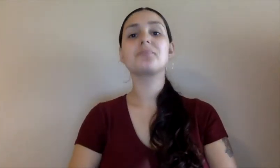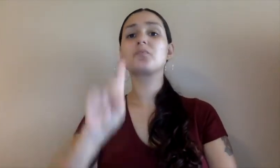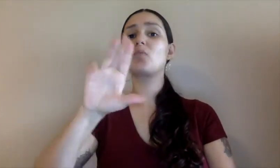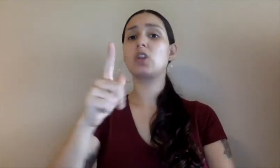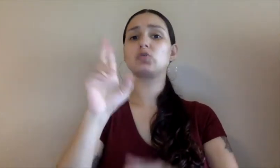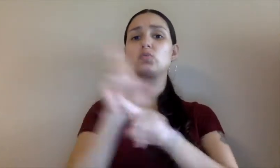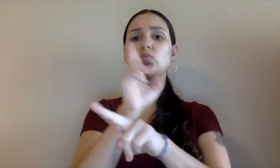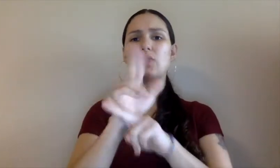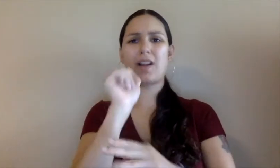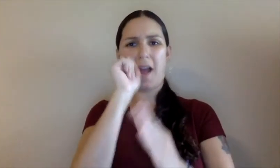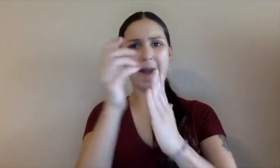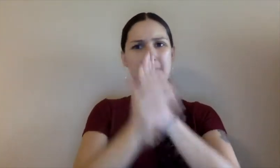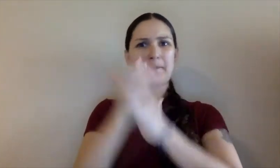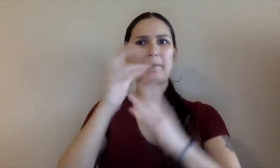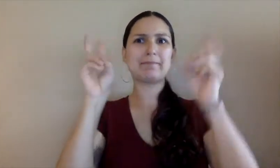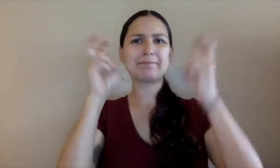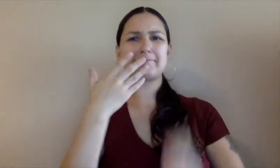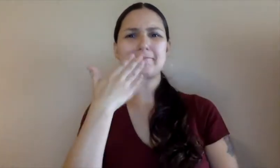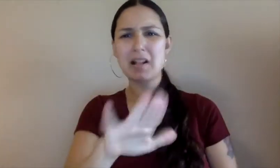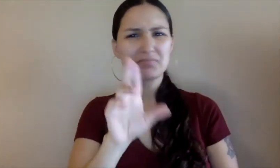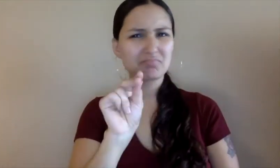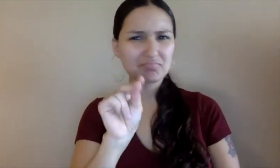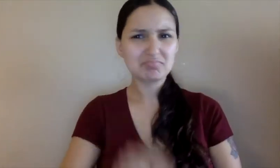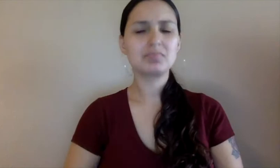Drug use is not automatically “bad,”